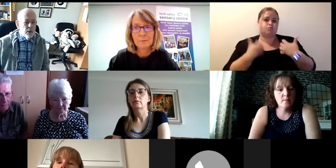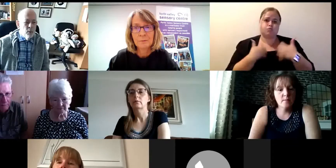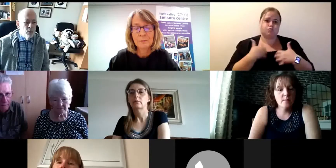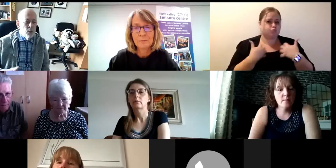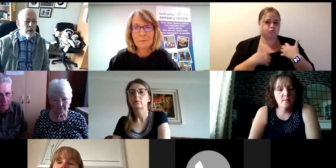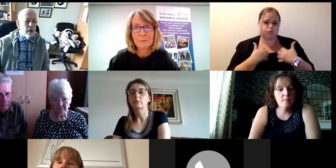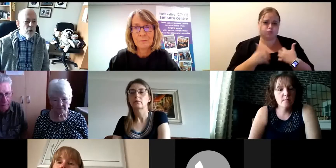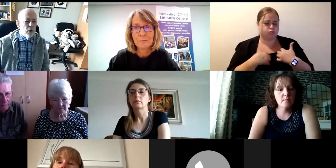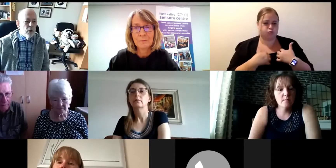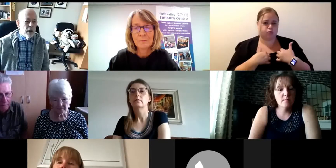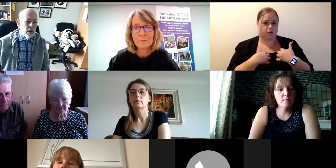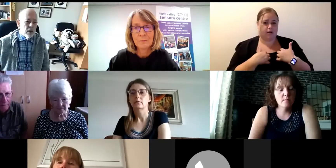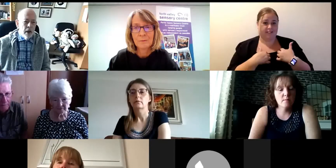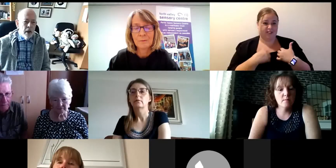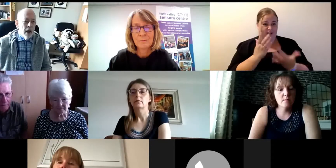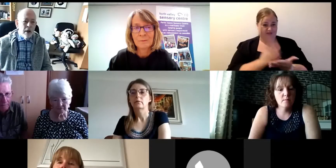better audience than any adult